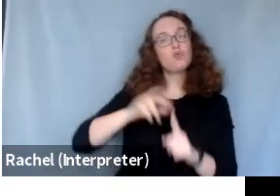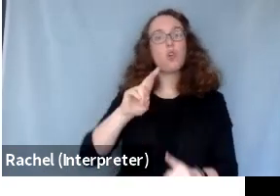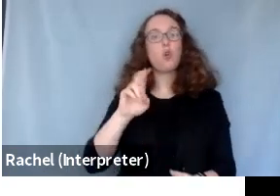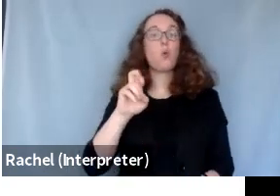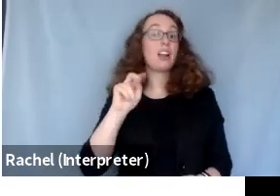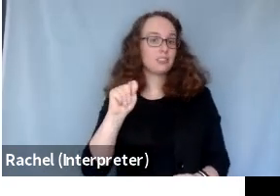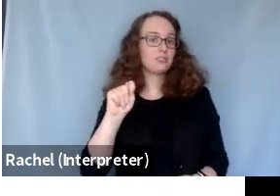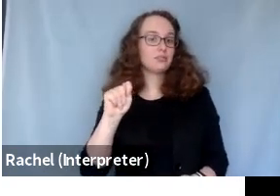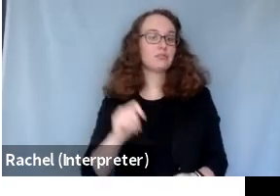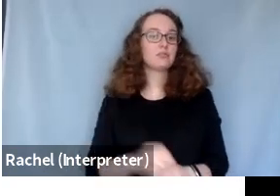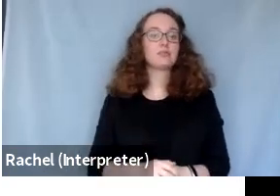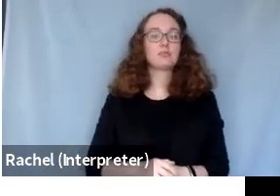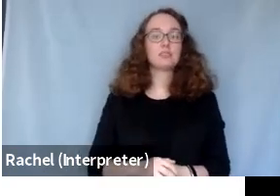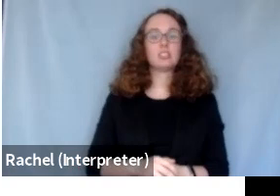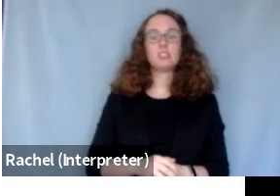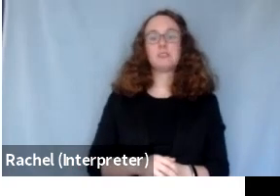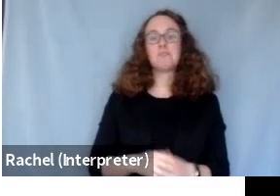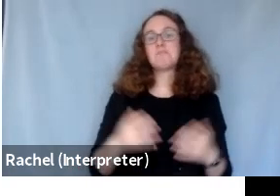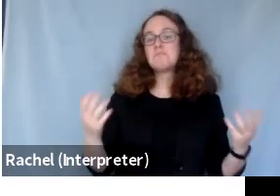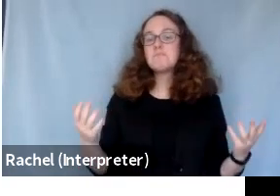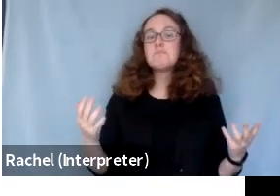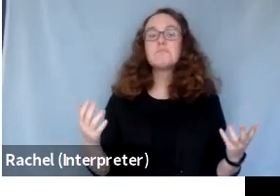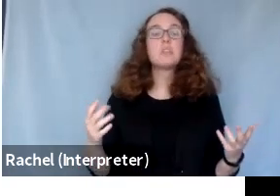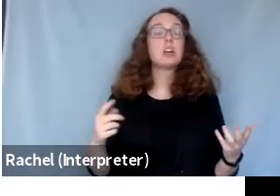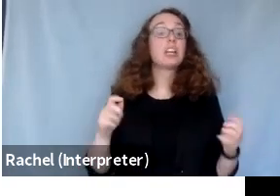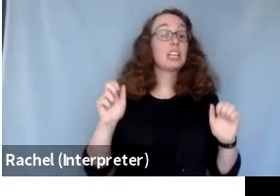and that just gives you an option of renting the physical book